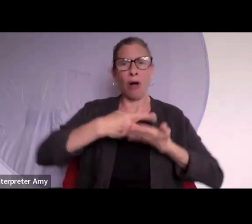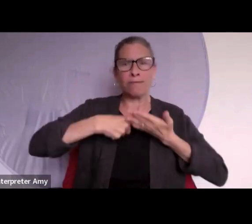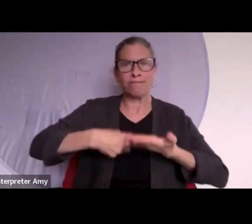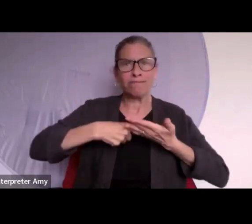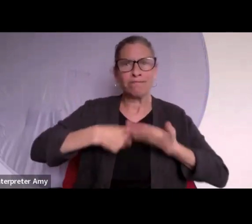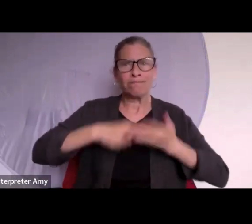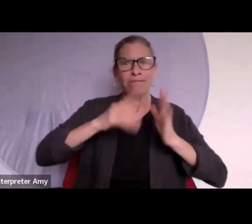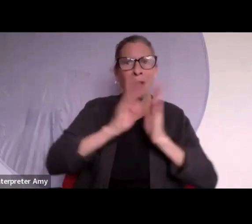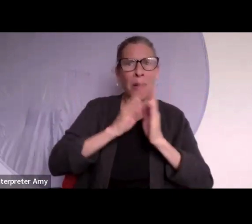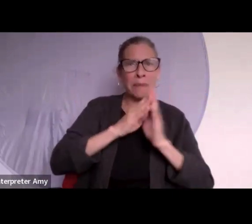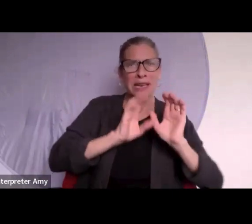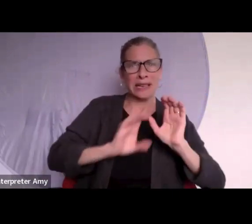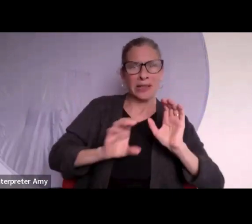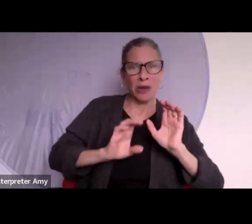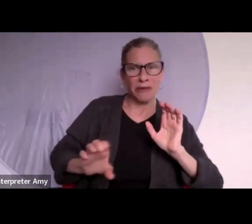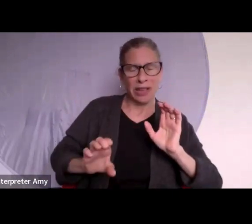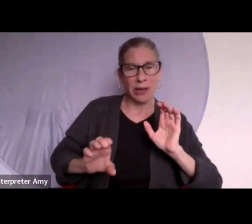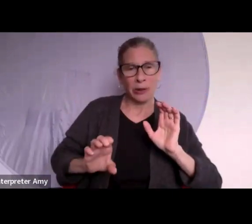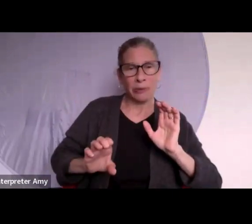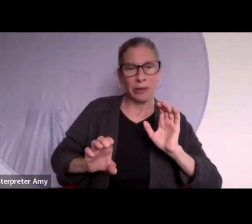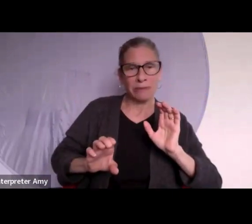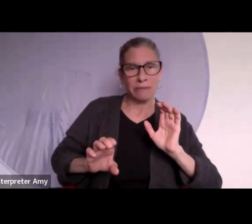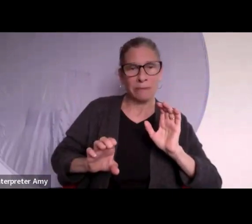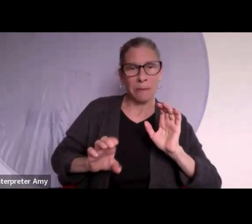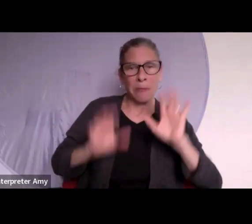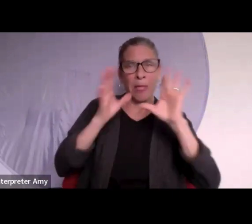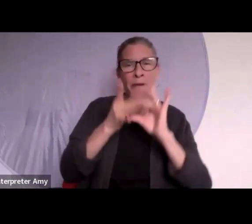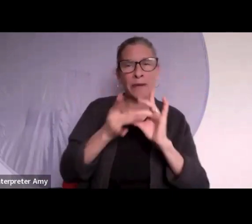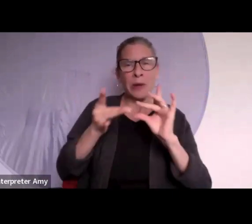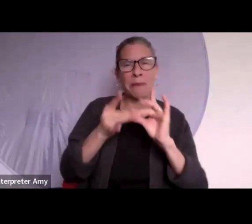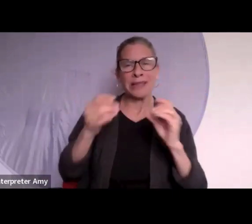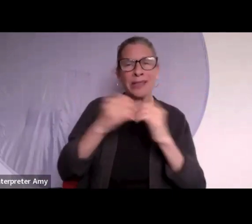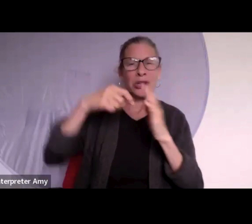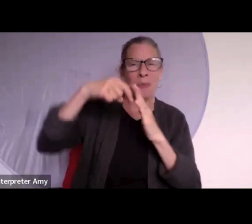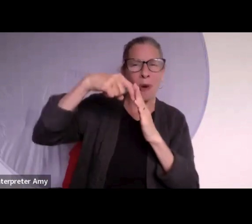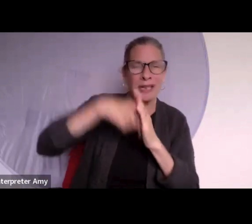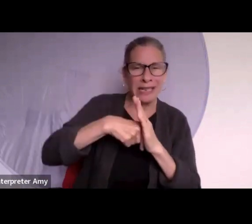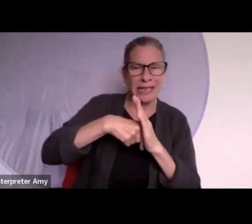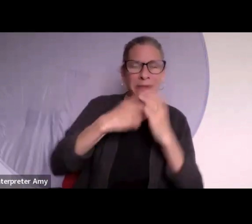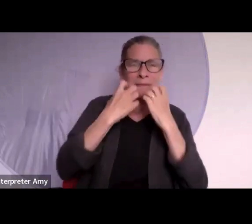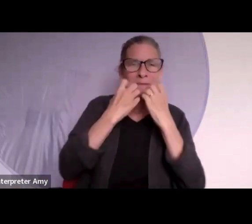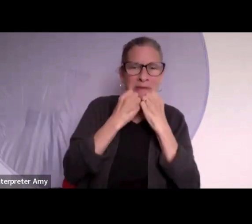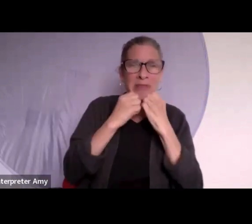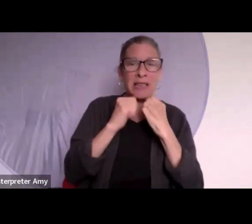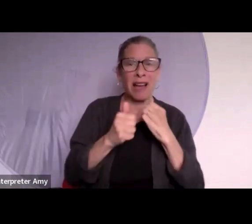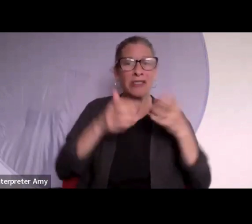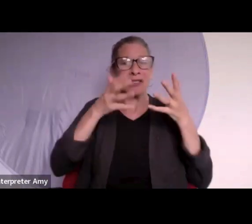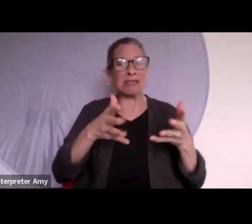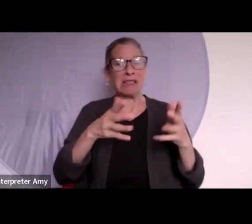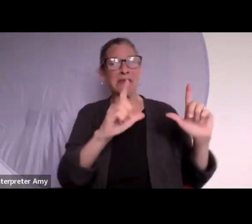the conversation to really take the messages a little deeper, and not just leaving things up on the screen and for us to